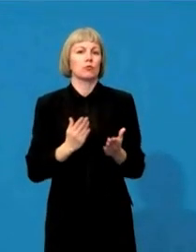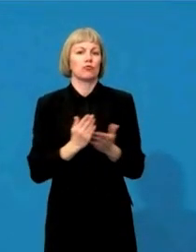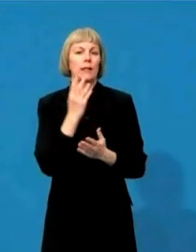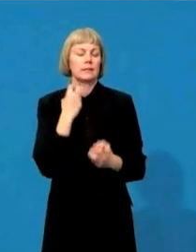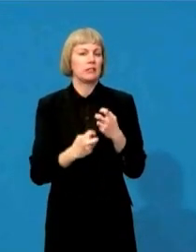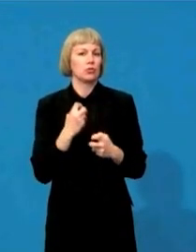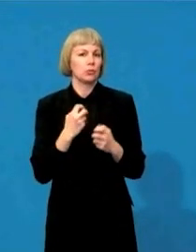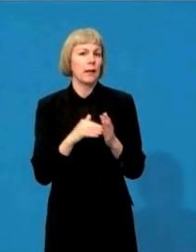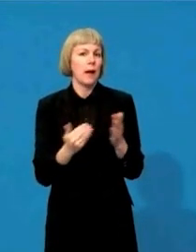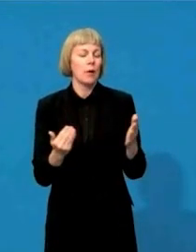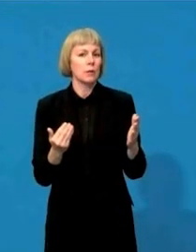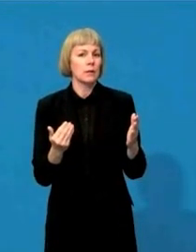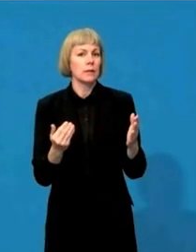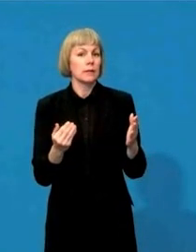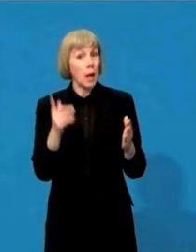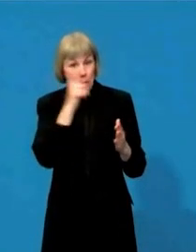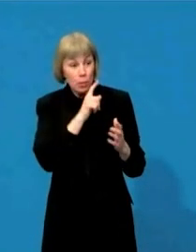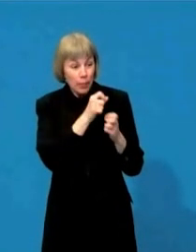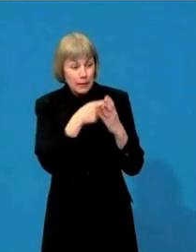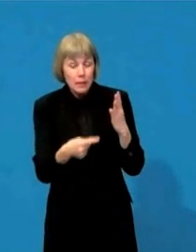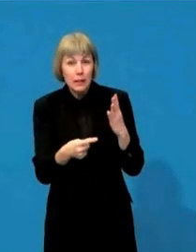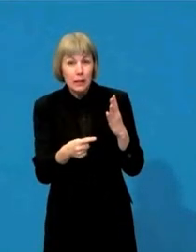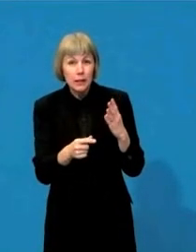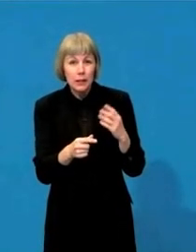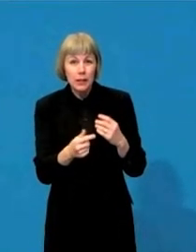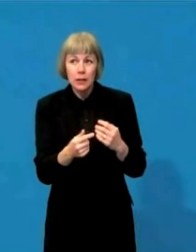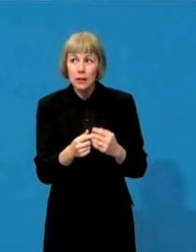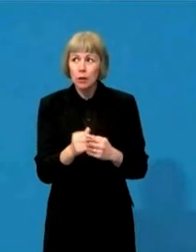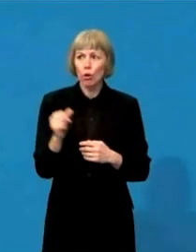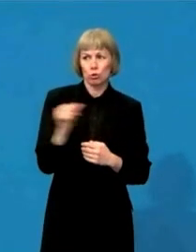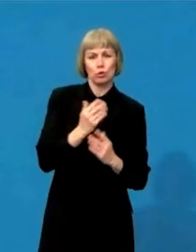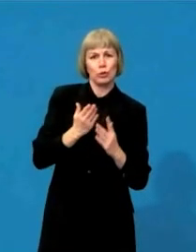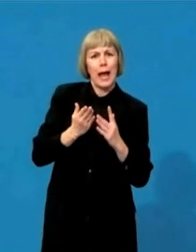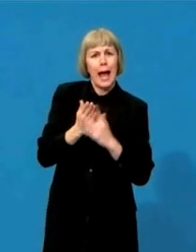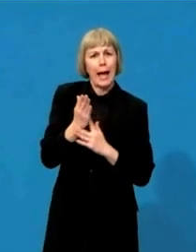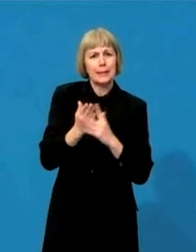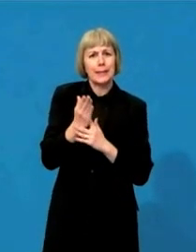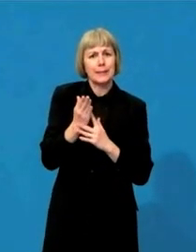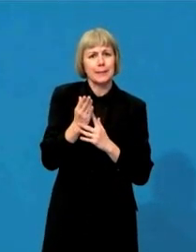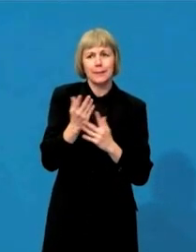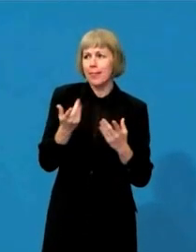People with disability should be able to be afforded the same level of service and to be